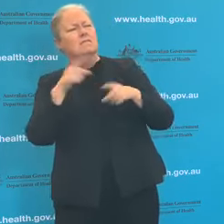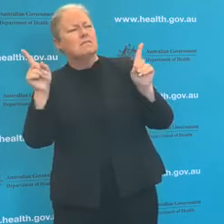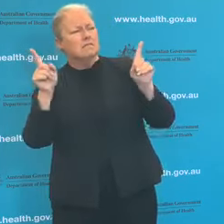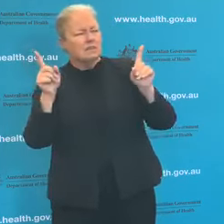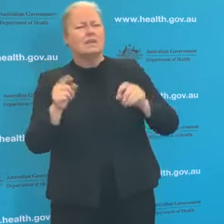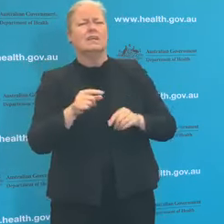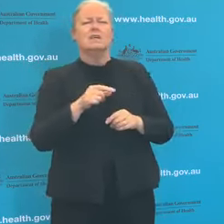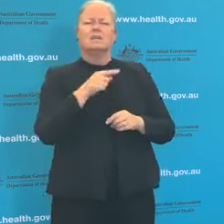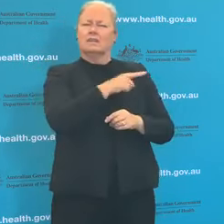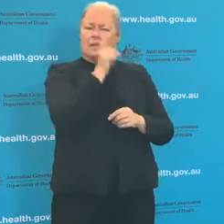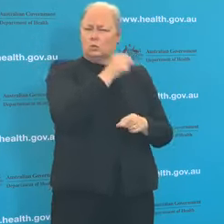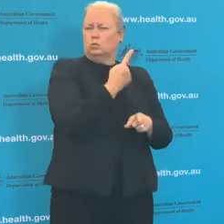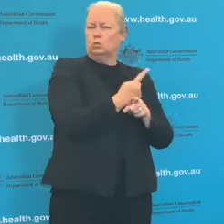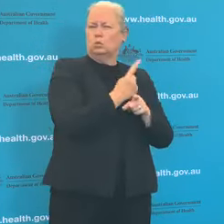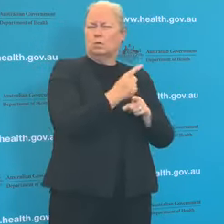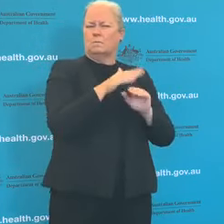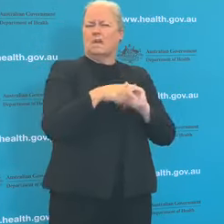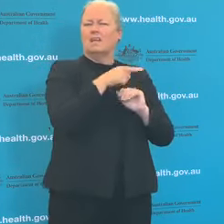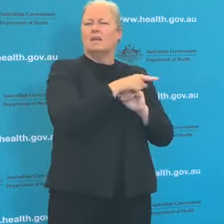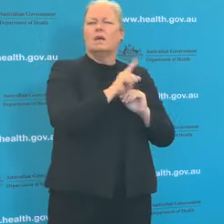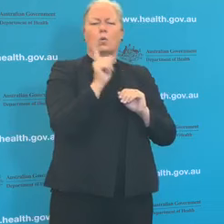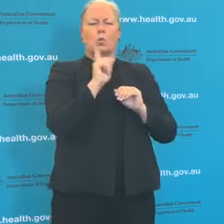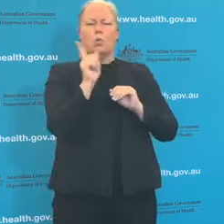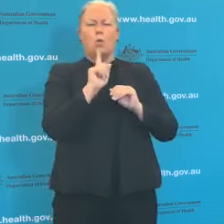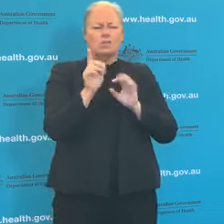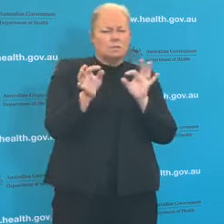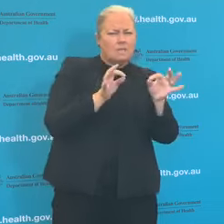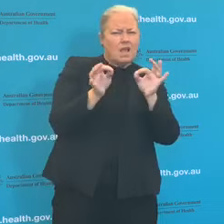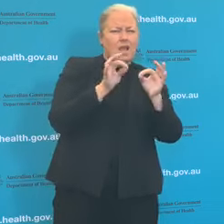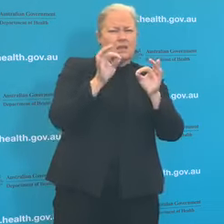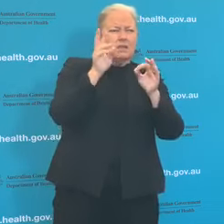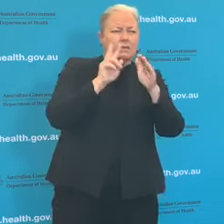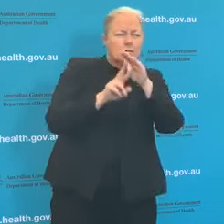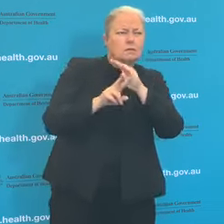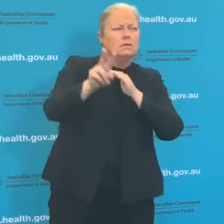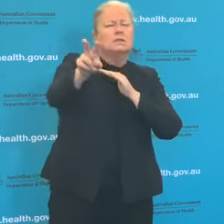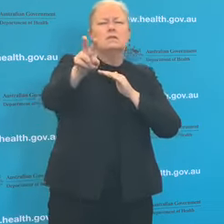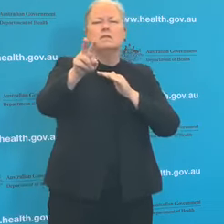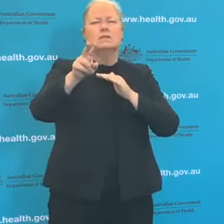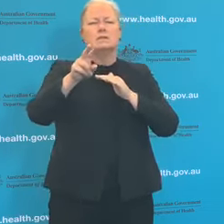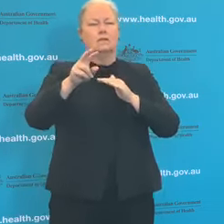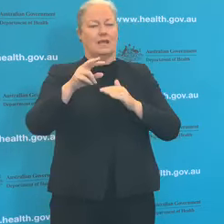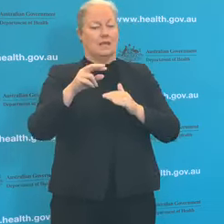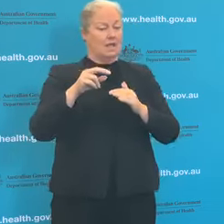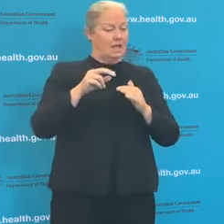well? What does the modelling have to say on how many cases Australia may see as things start to reopen